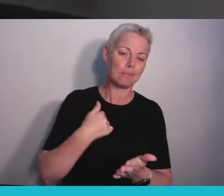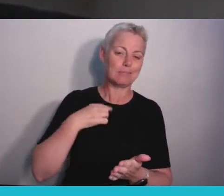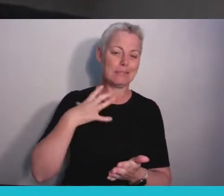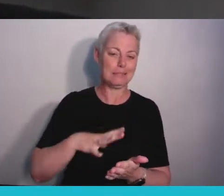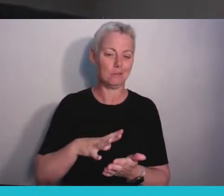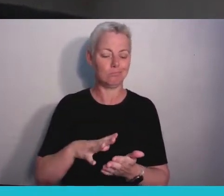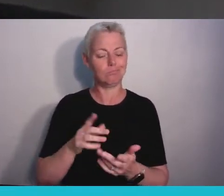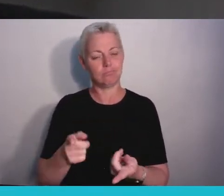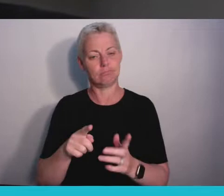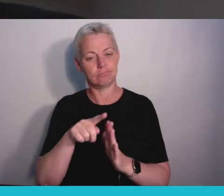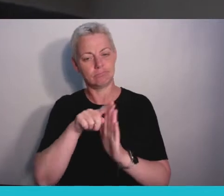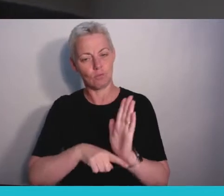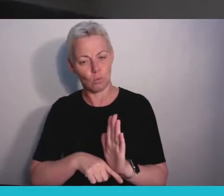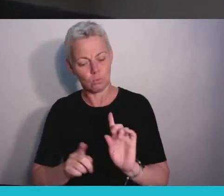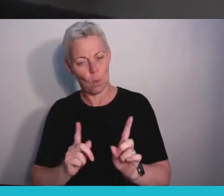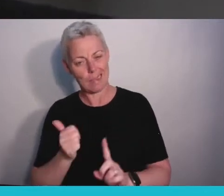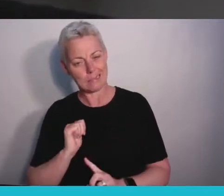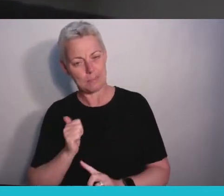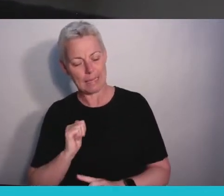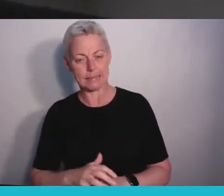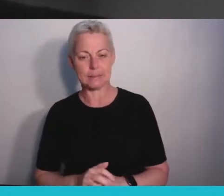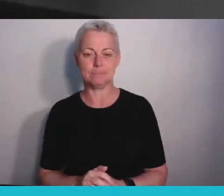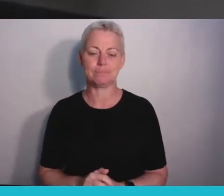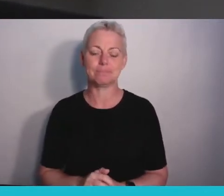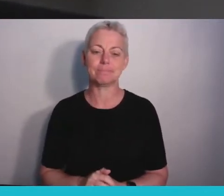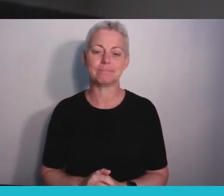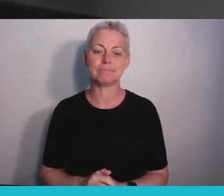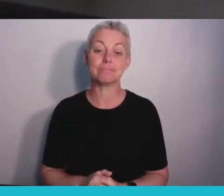You will see that for students and staff on the webinar the chat function is open for